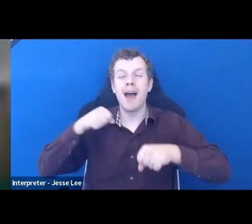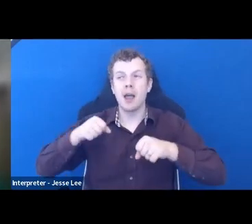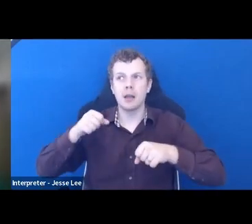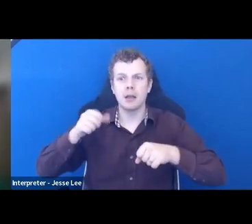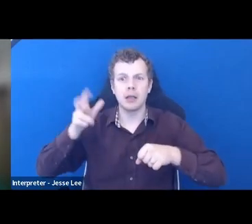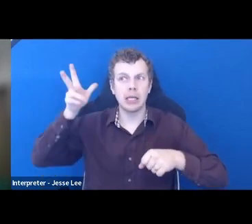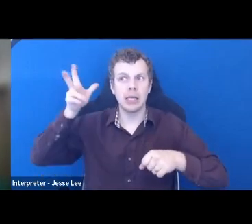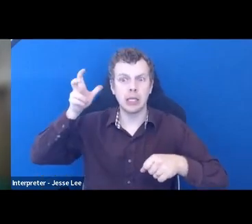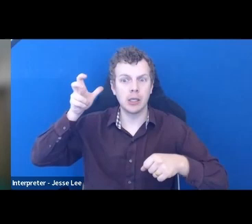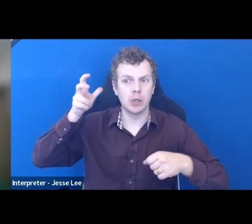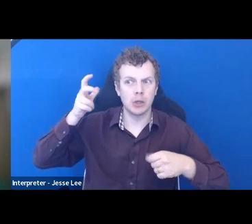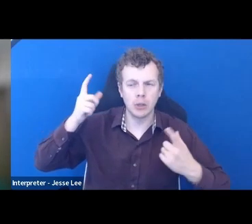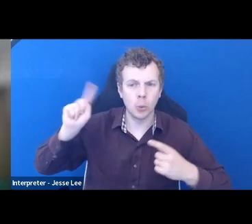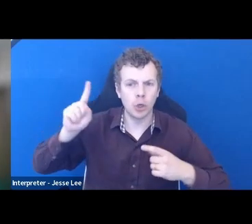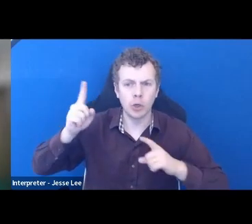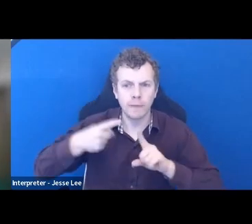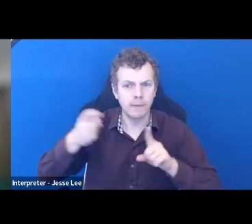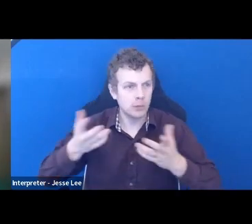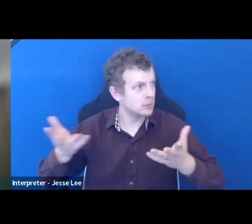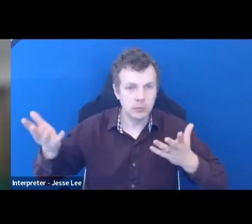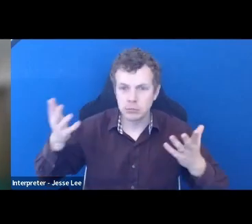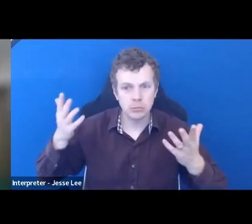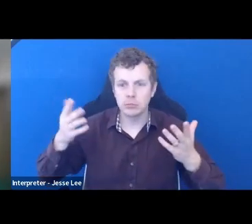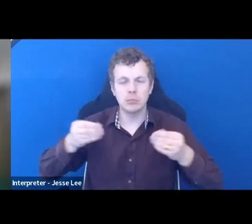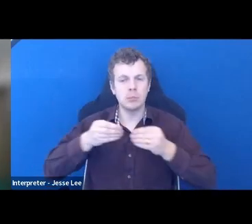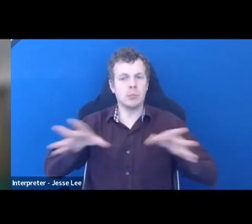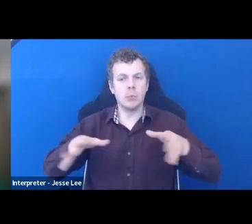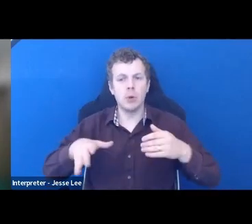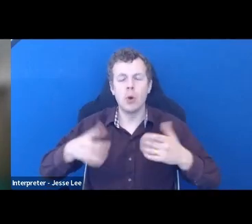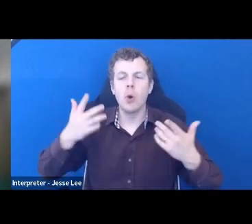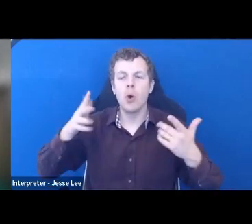So being cautious, being afraid of the safety factor for instance.